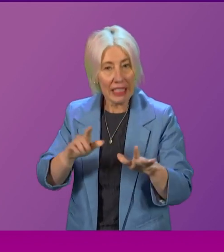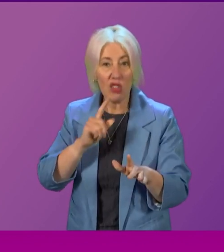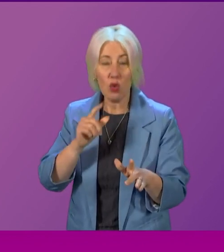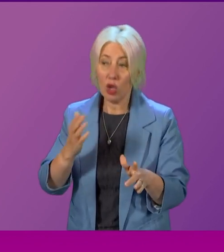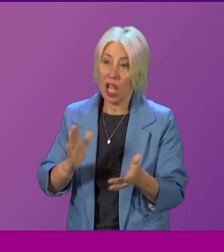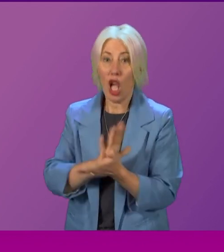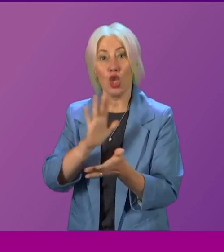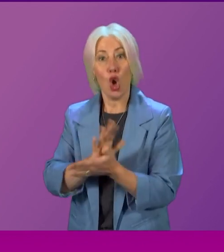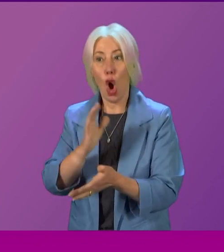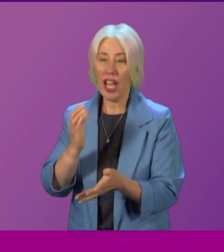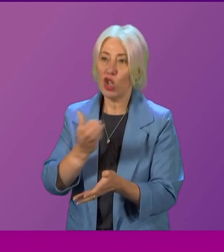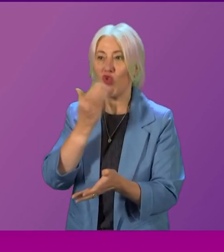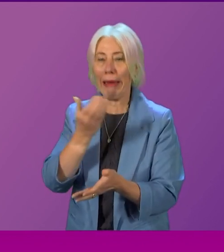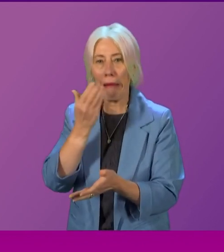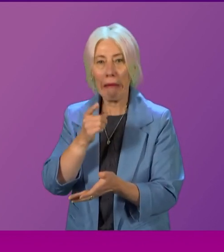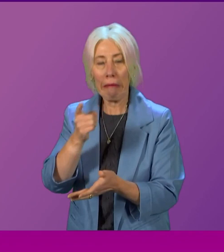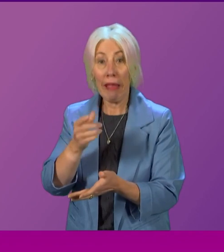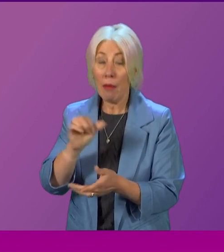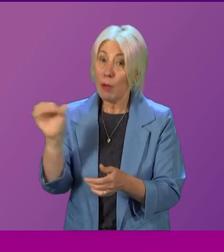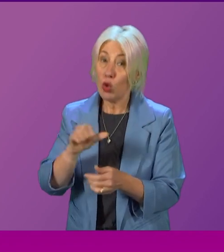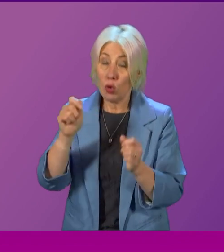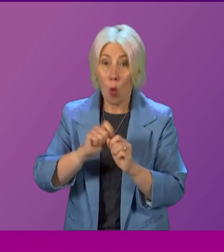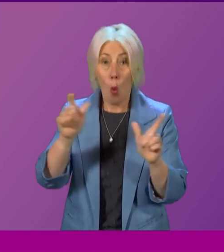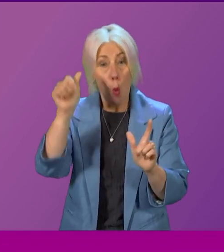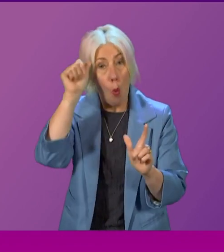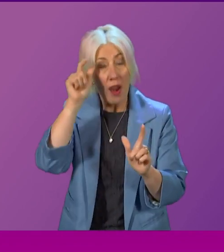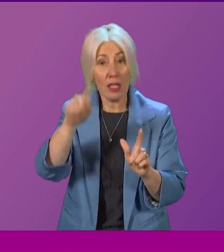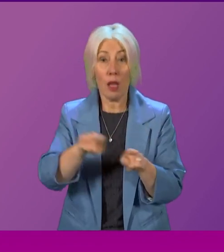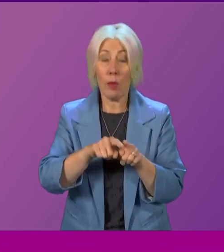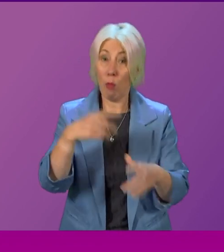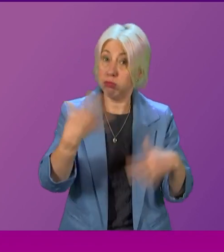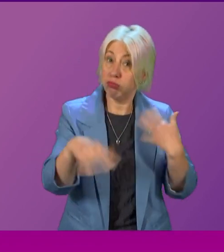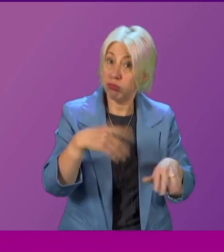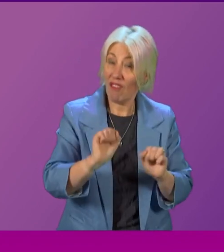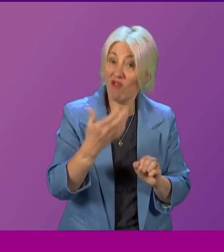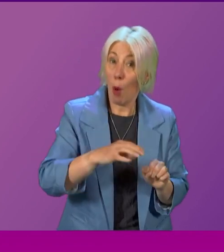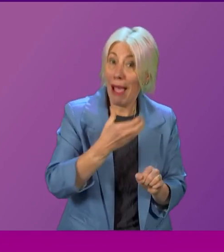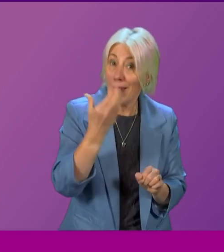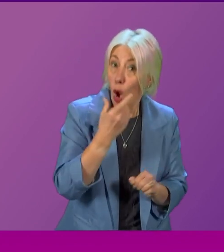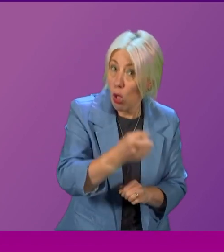drinking, surely it must also raise public awareness of the harms of drinking, especially at this time of year.